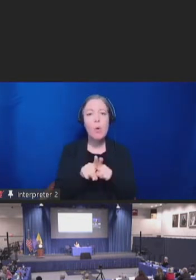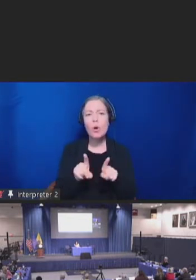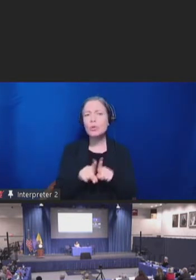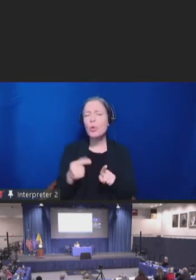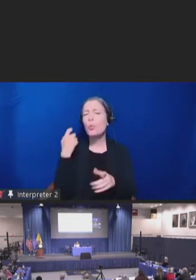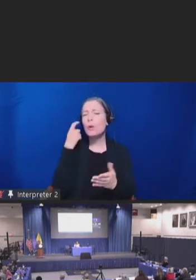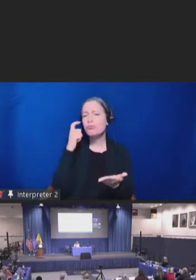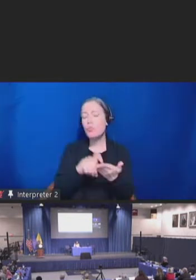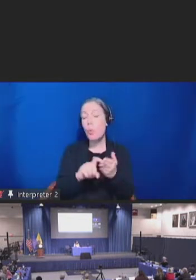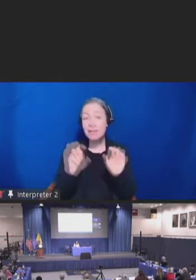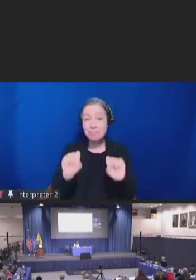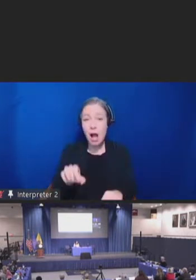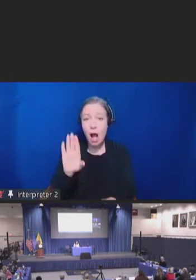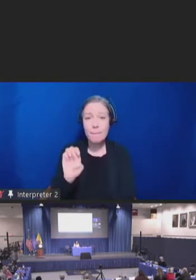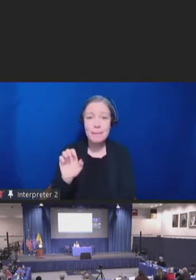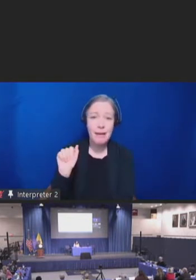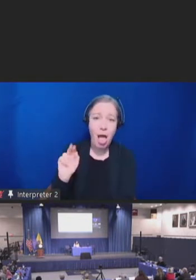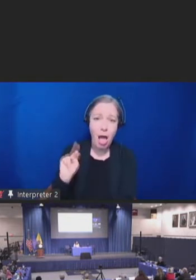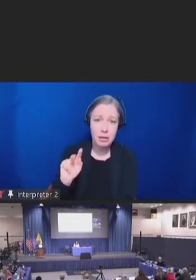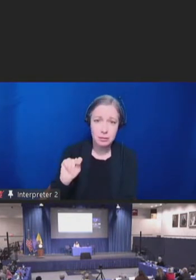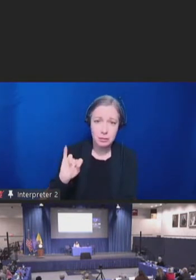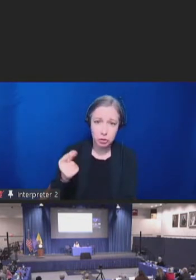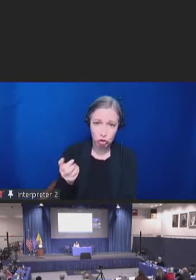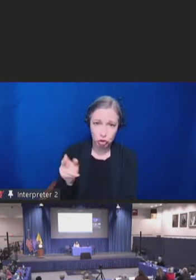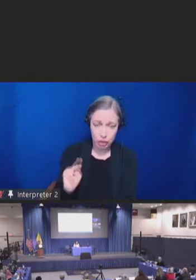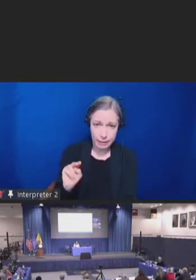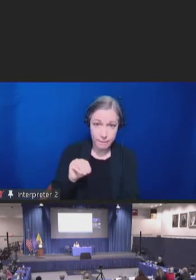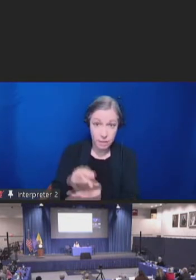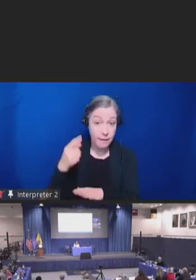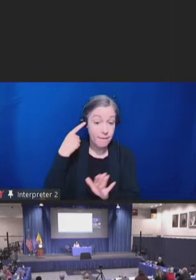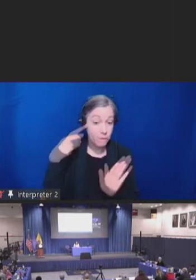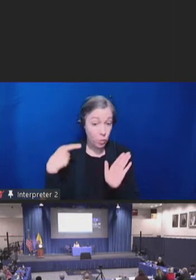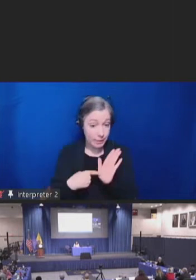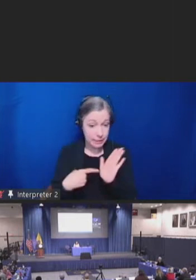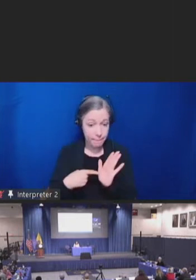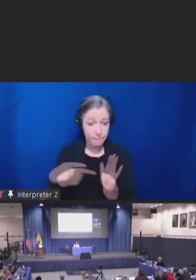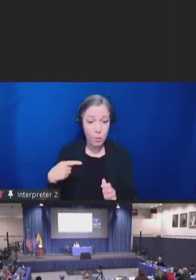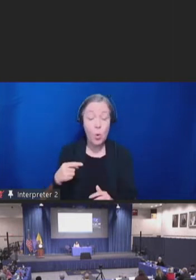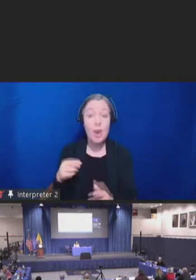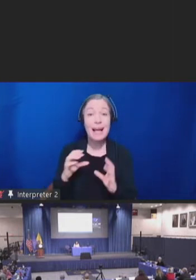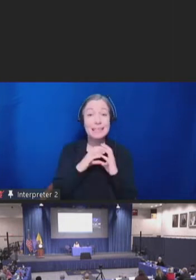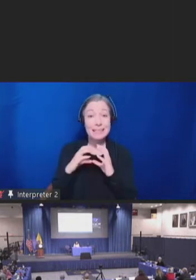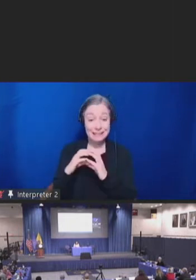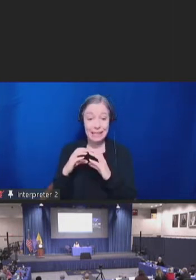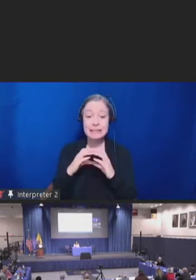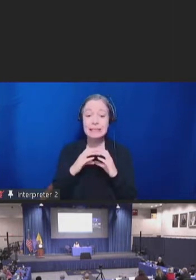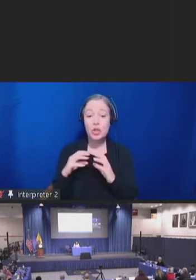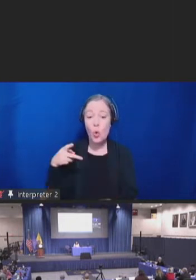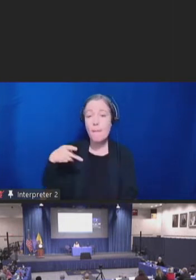For example, it could be that acellular pertussis as part of a DTaP-containing vaccine has some